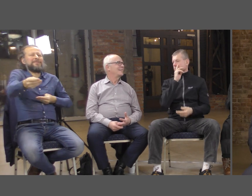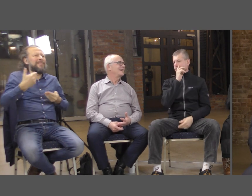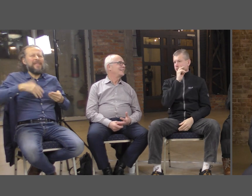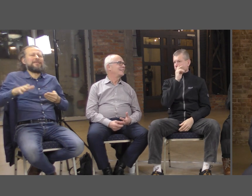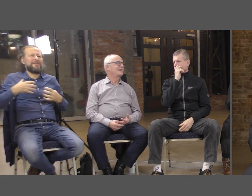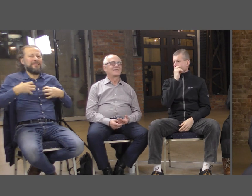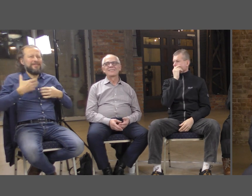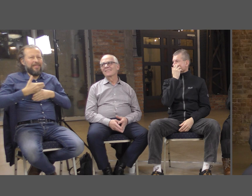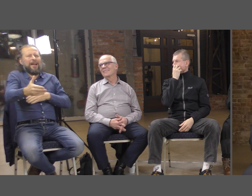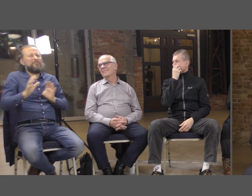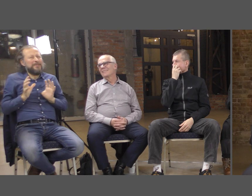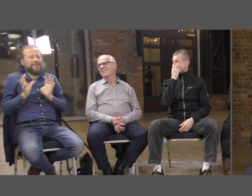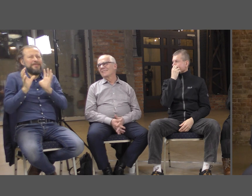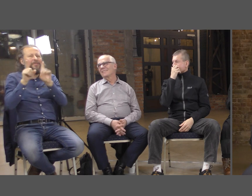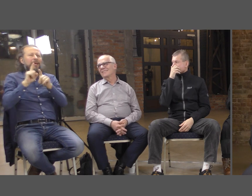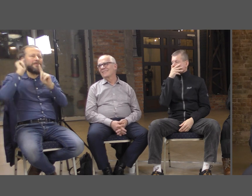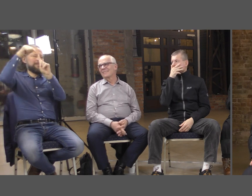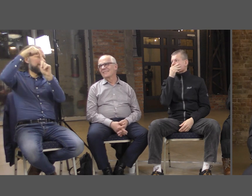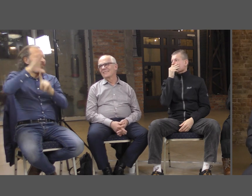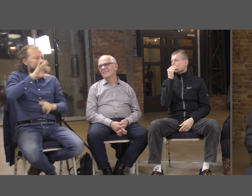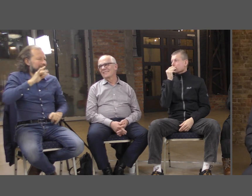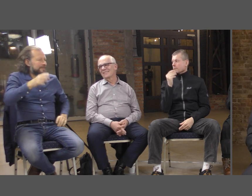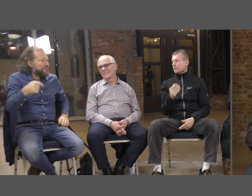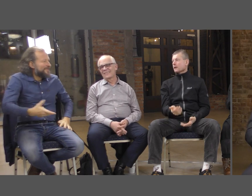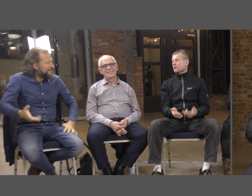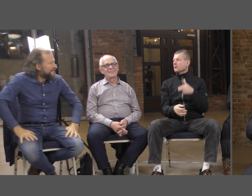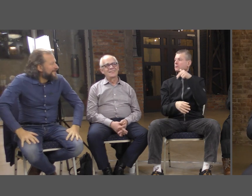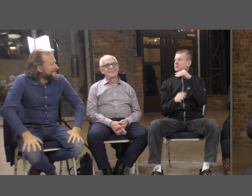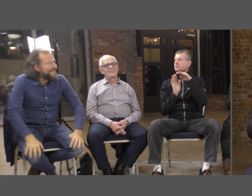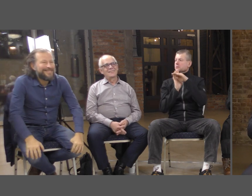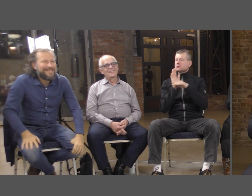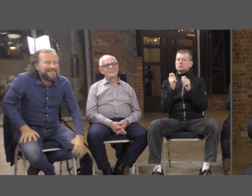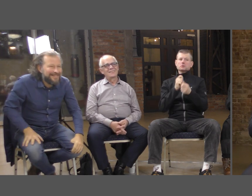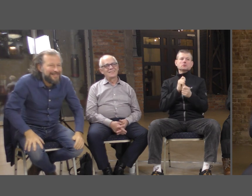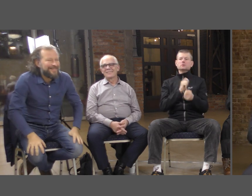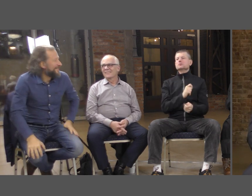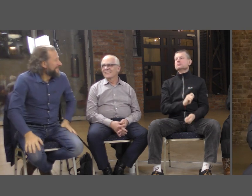We want to keep going and keep pushing, to reach, to get to the top. [Robert]: EU regulations are changing a lot.